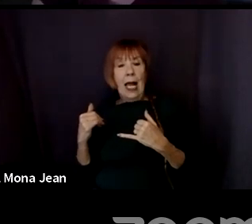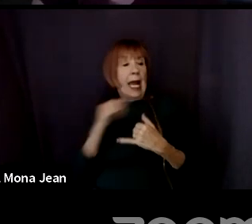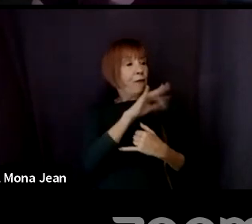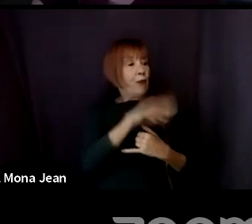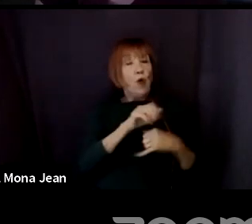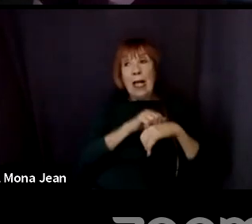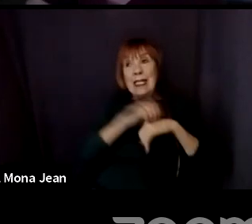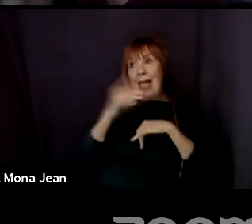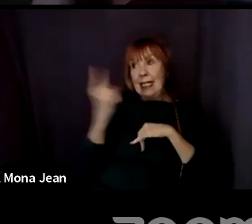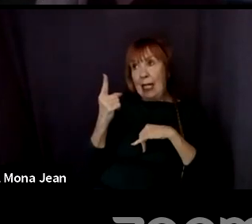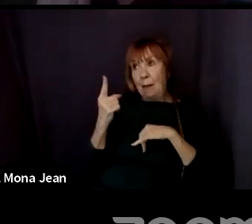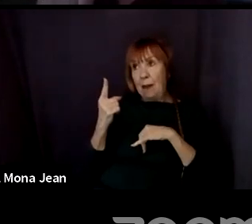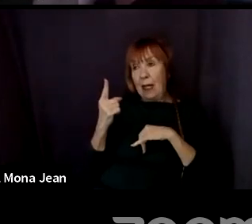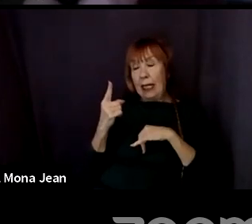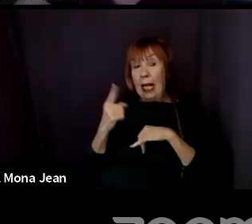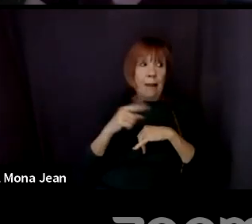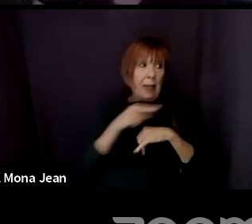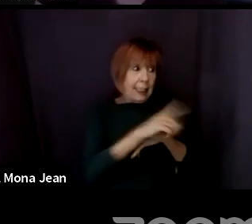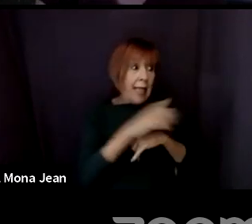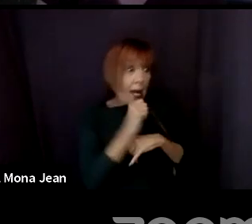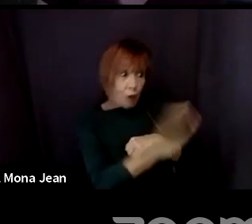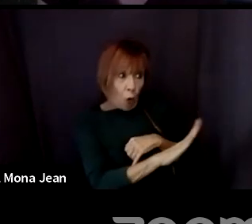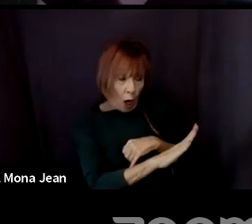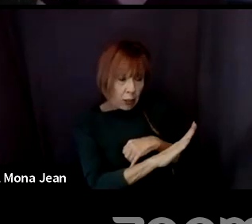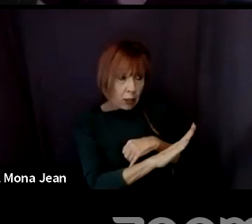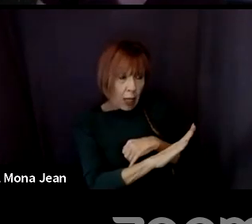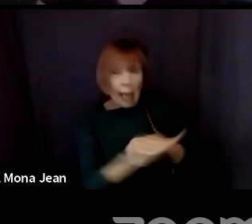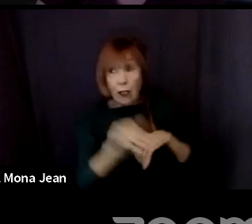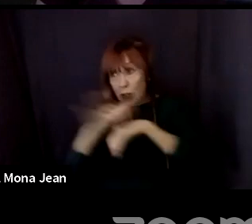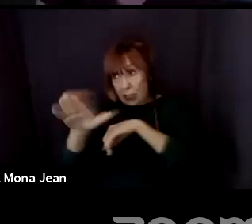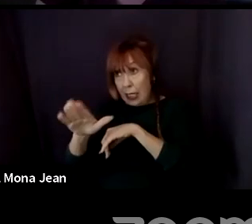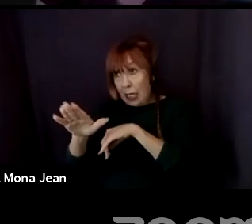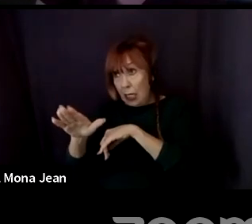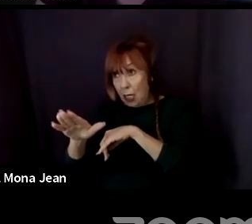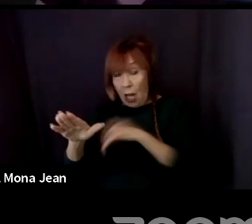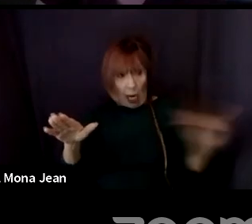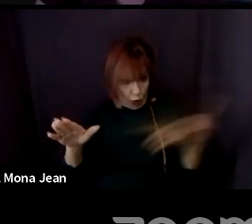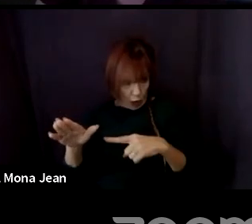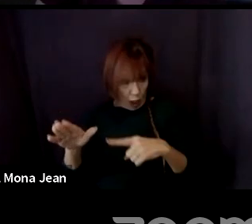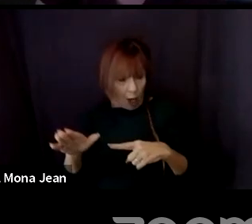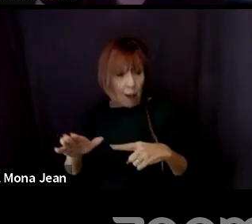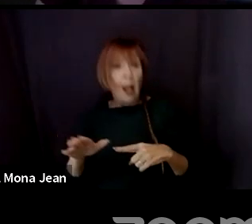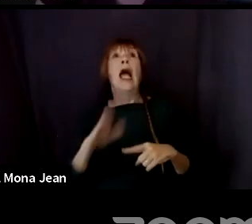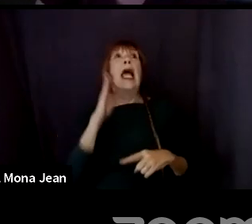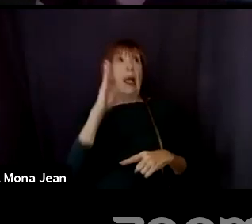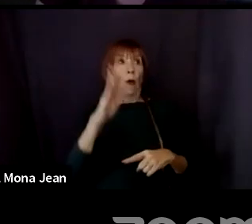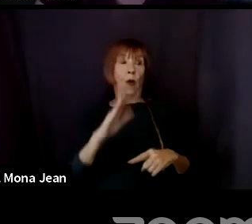Whereas, so I tend to not worry about it so much, because I say, I'm very zen about it and like well,